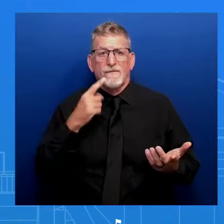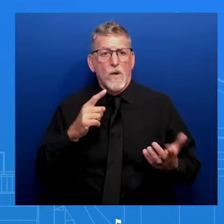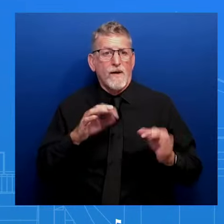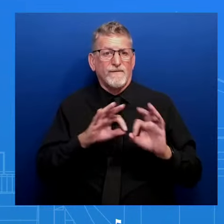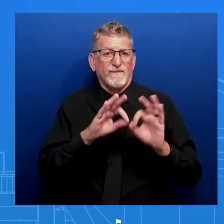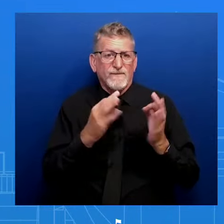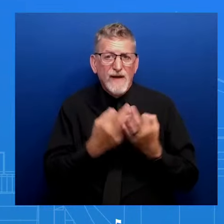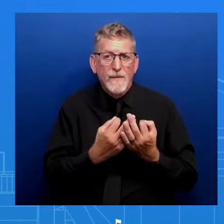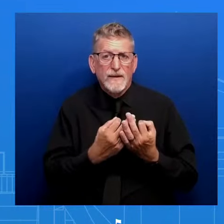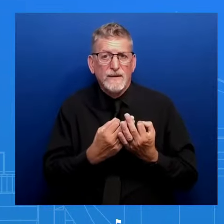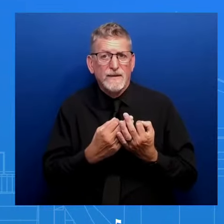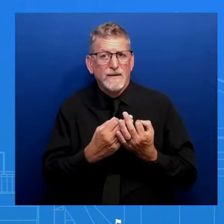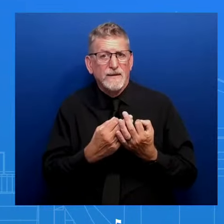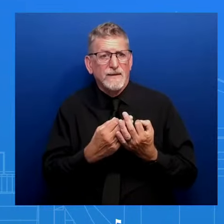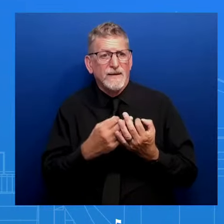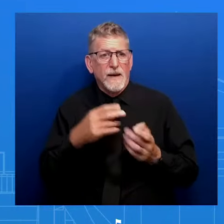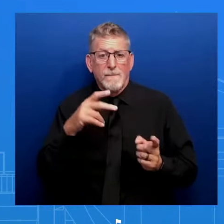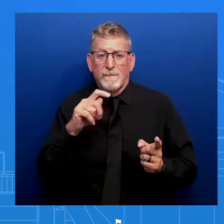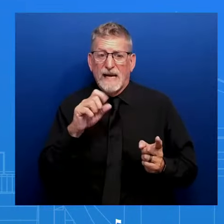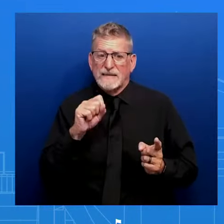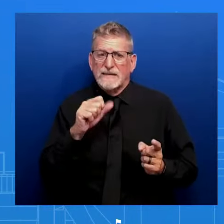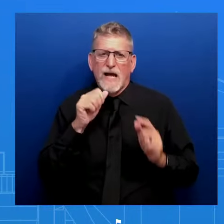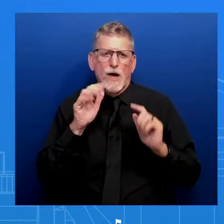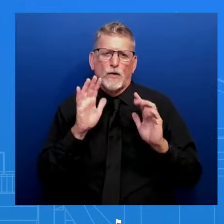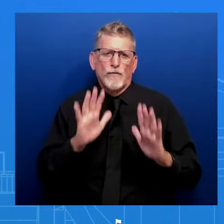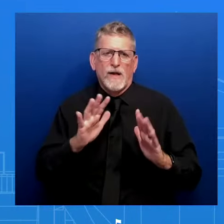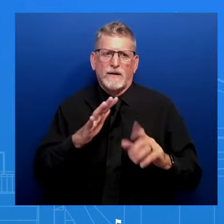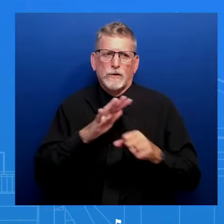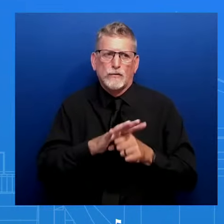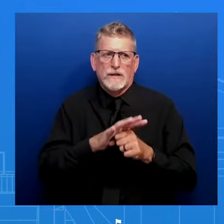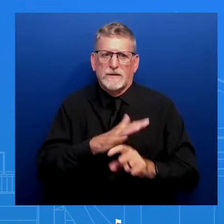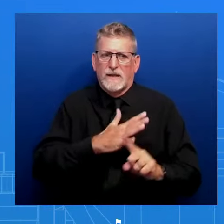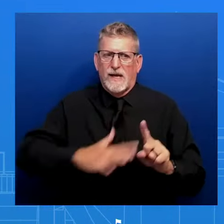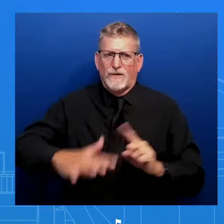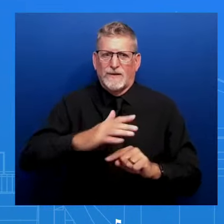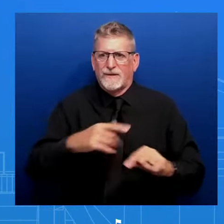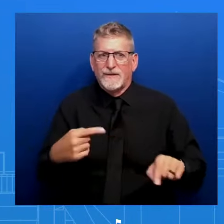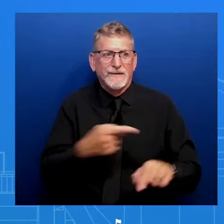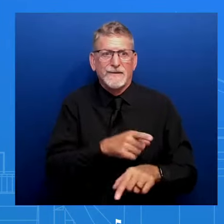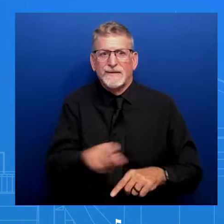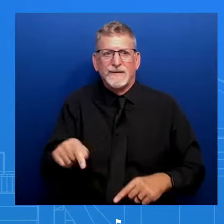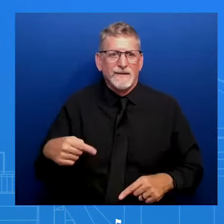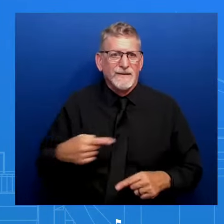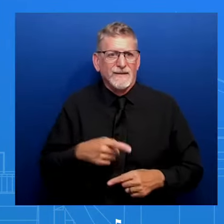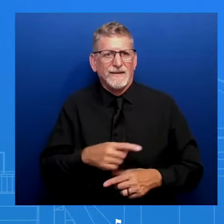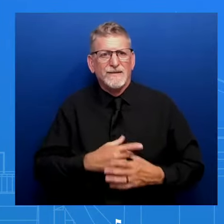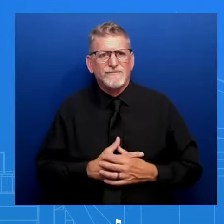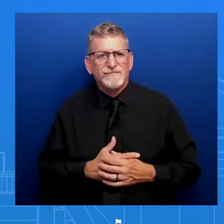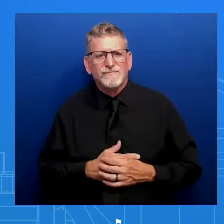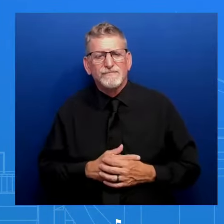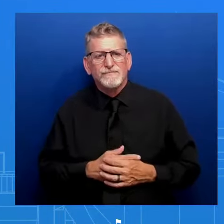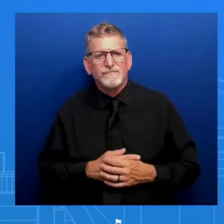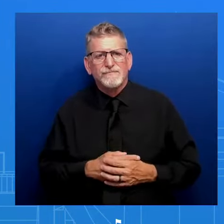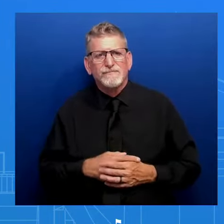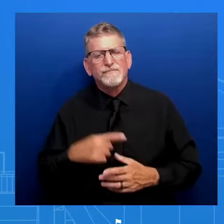working through this particular situation with the Secret Service to make this -- to make this better. Go ahead.